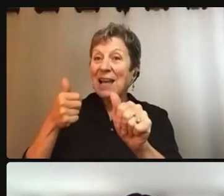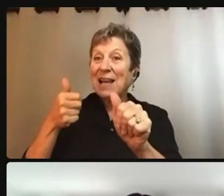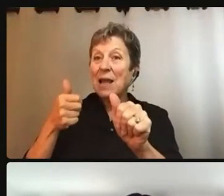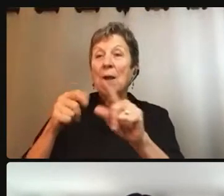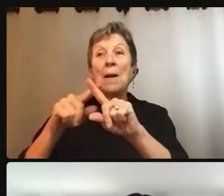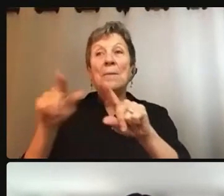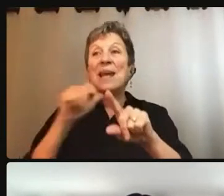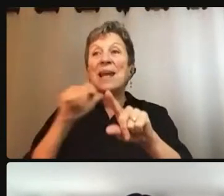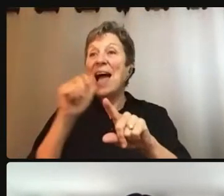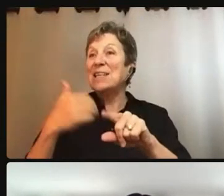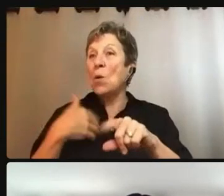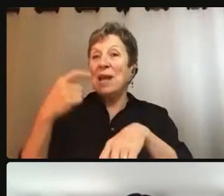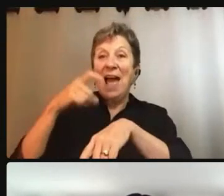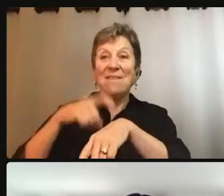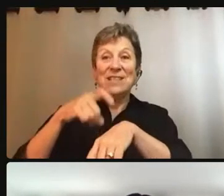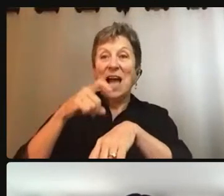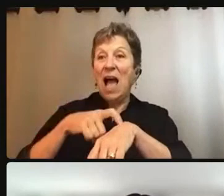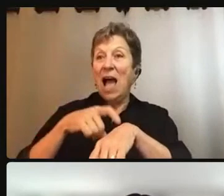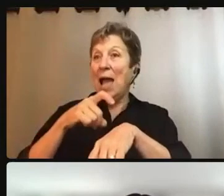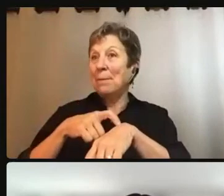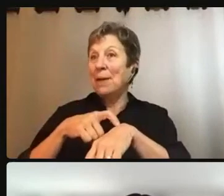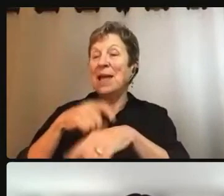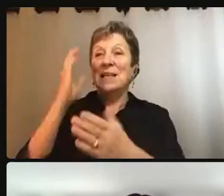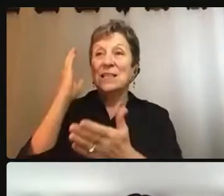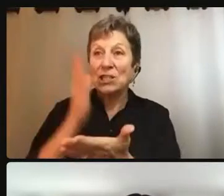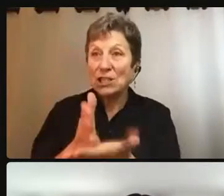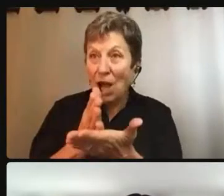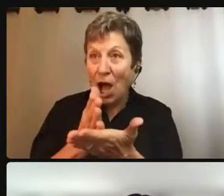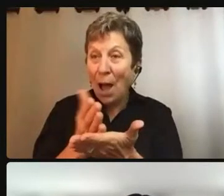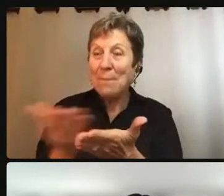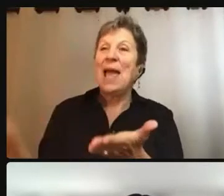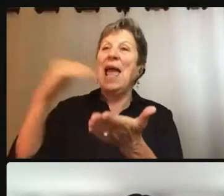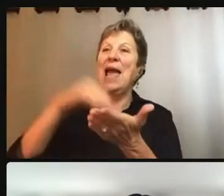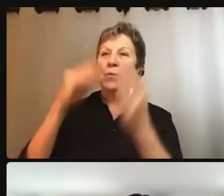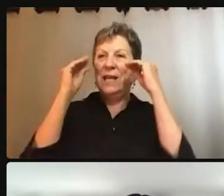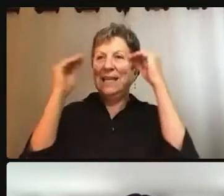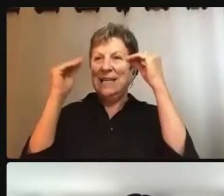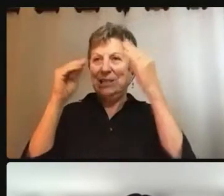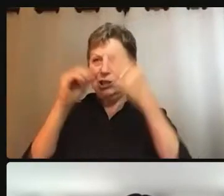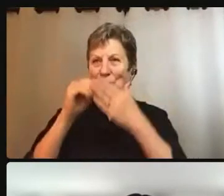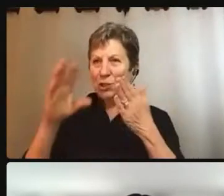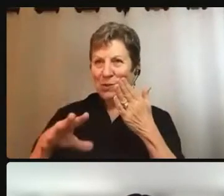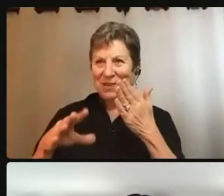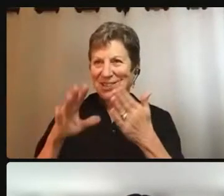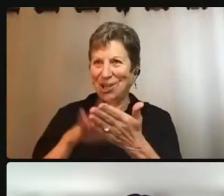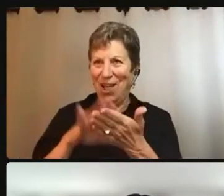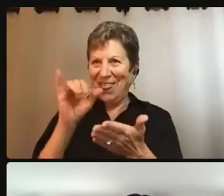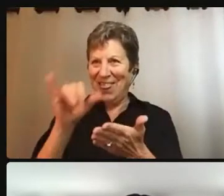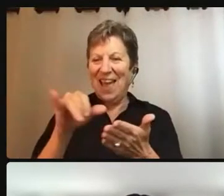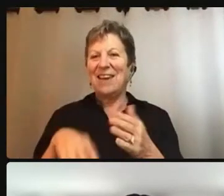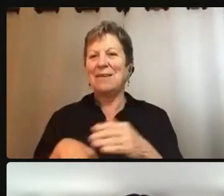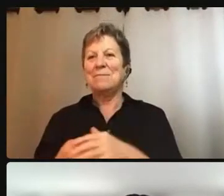AND IT'S LIKE OKAY. SHE'S BEHIND IN THIS AREA BUT I